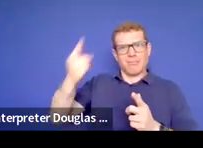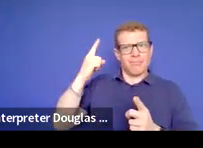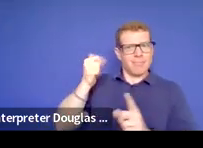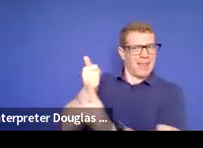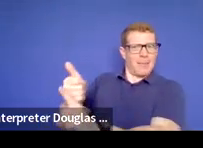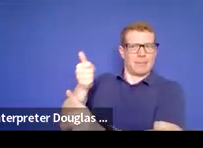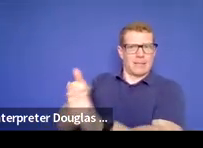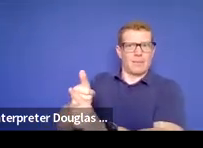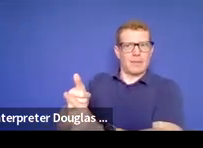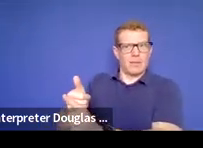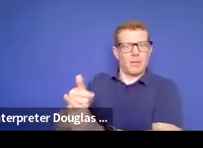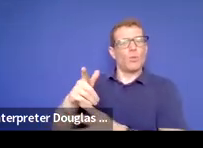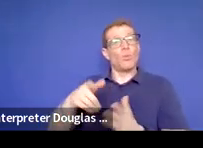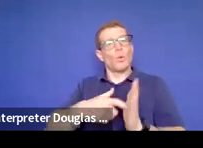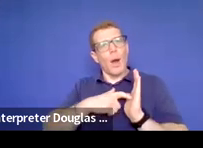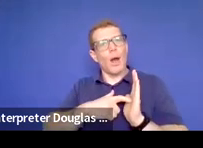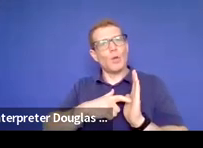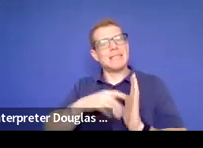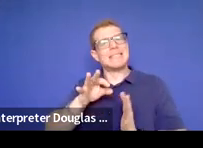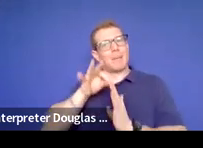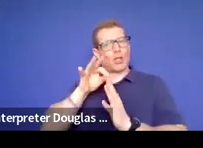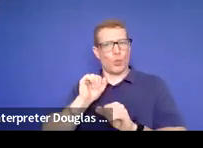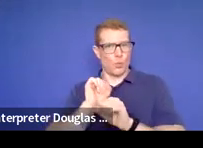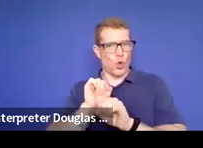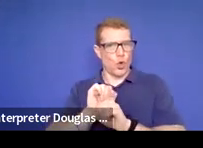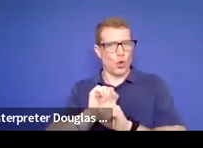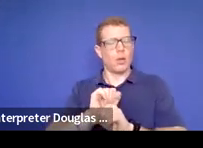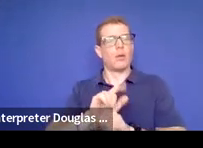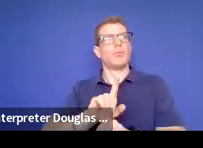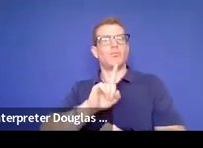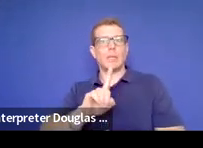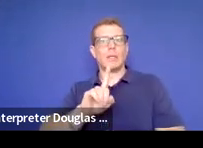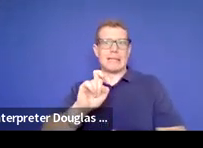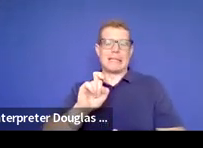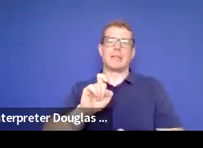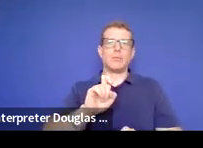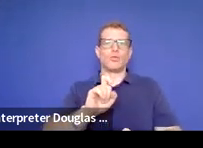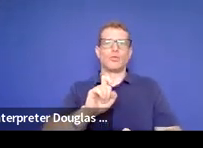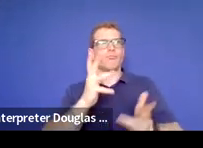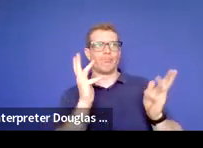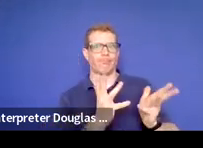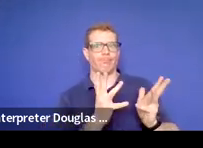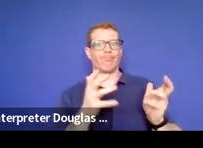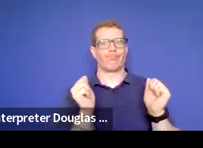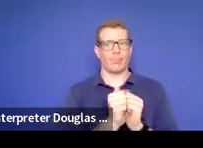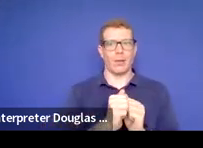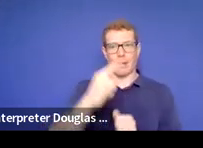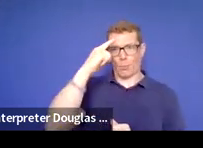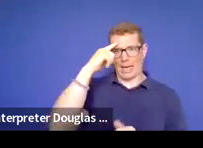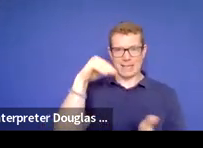Definitely talking with a neurologist. and definitely working with us or a similar agency.